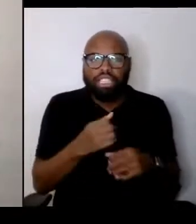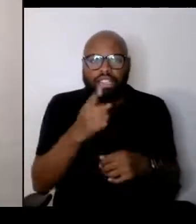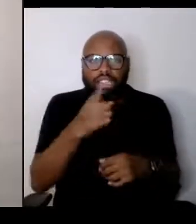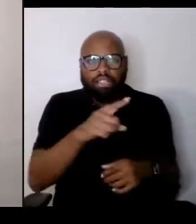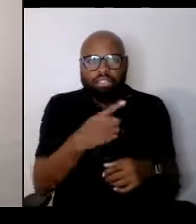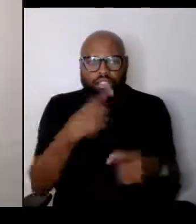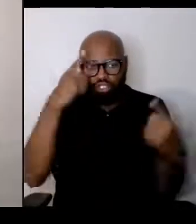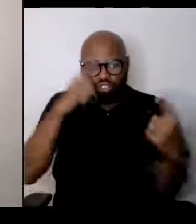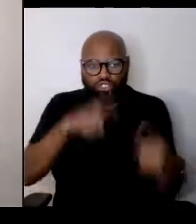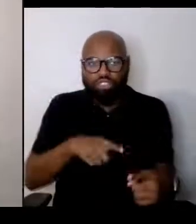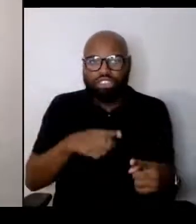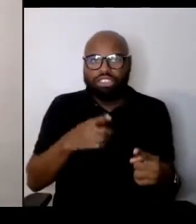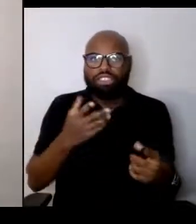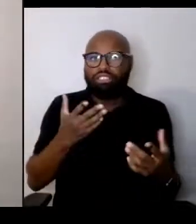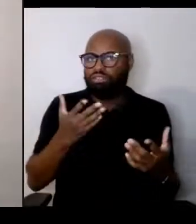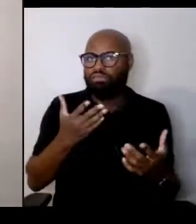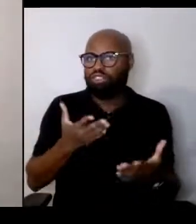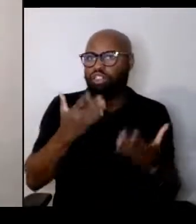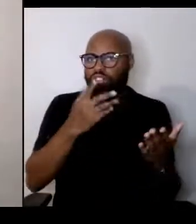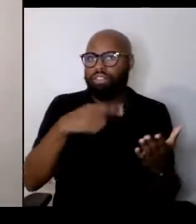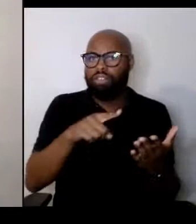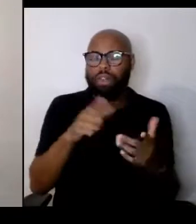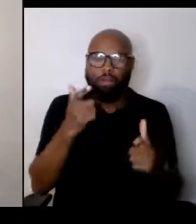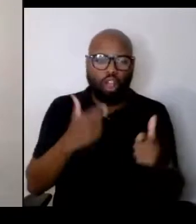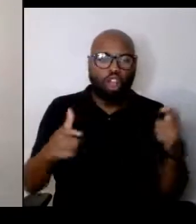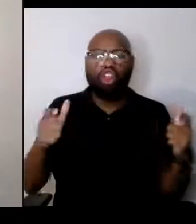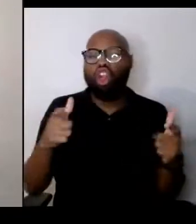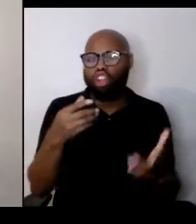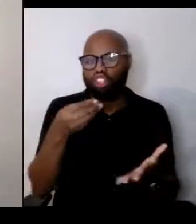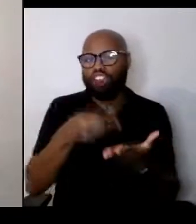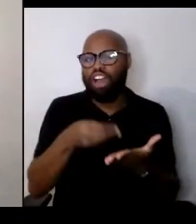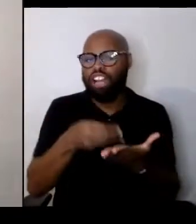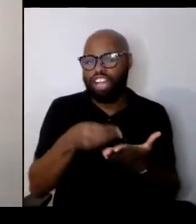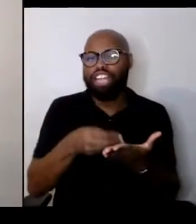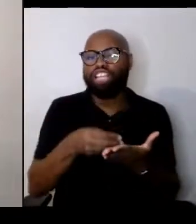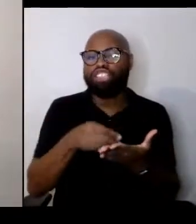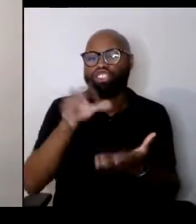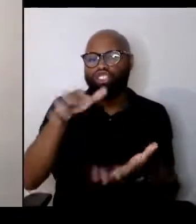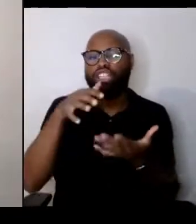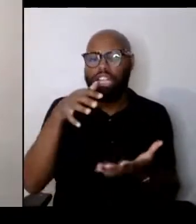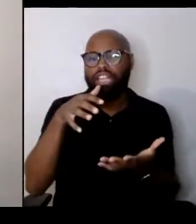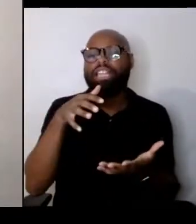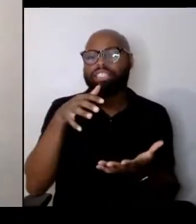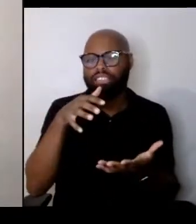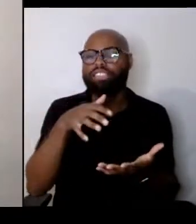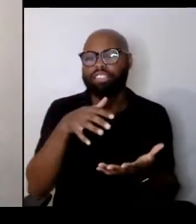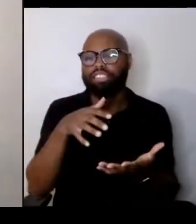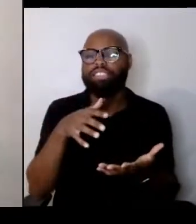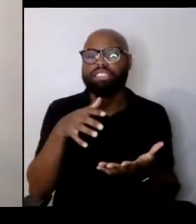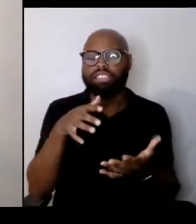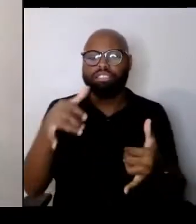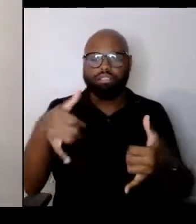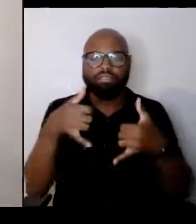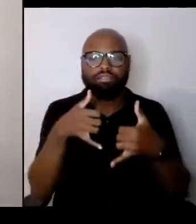you know, larger financial aid packages and consider them in the pool of domestic students.